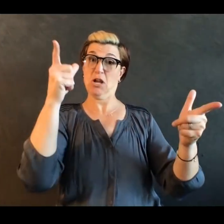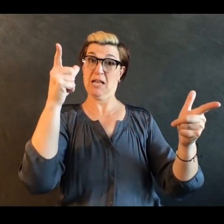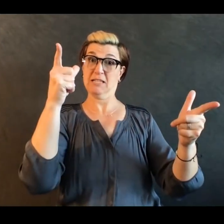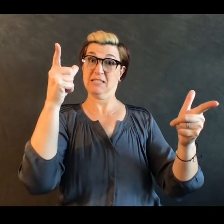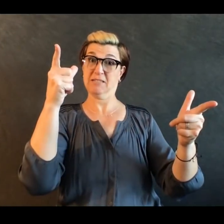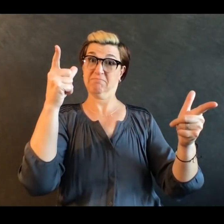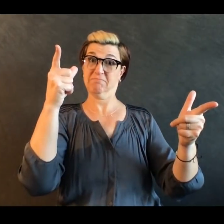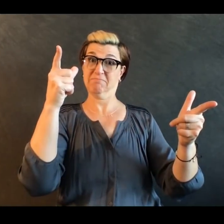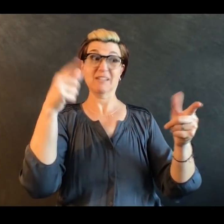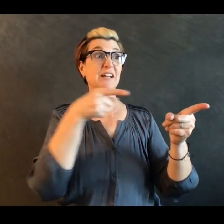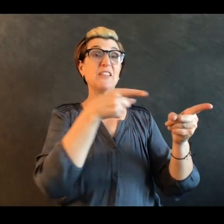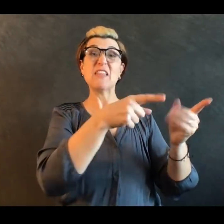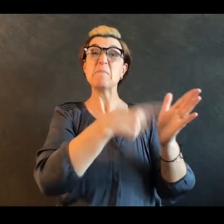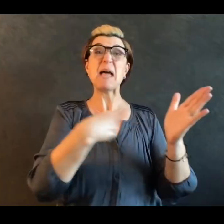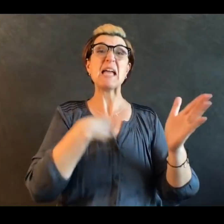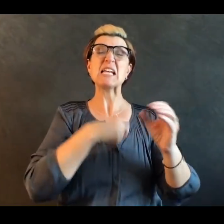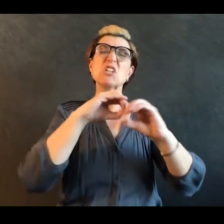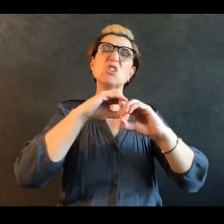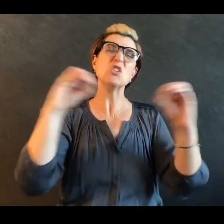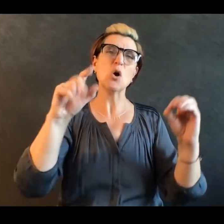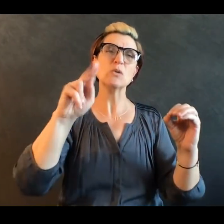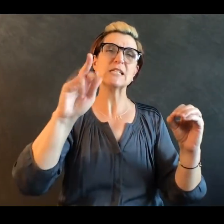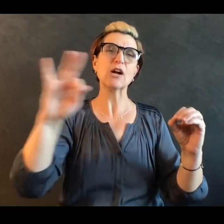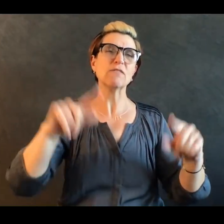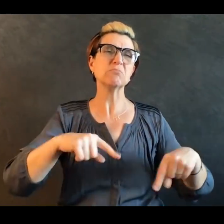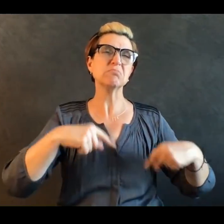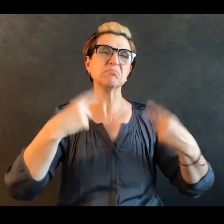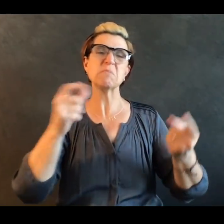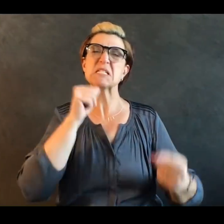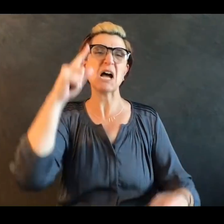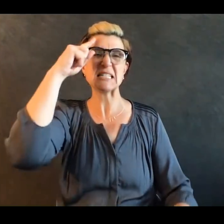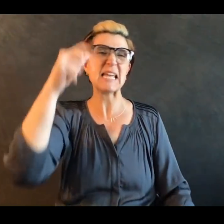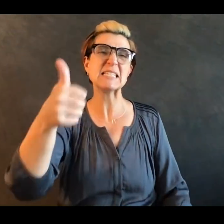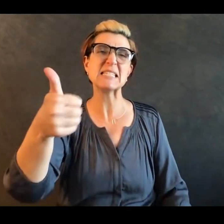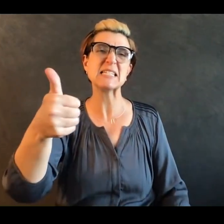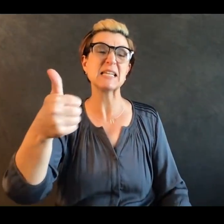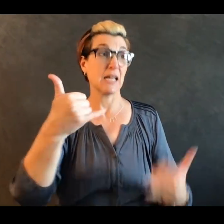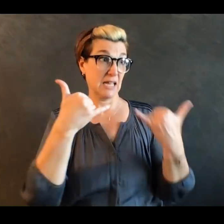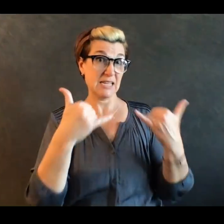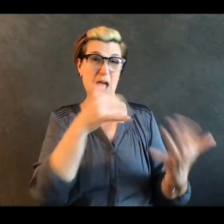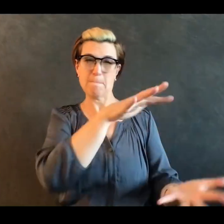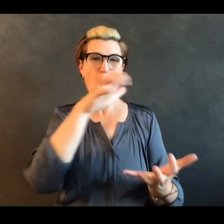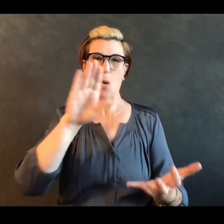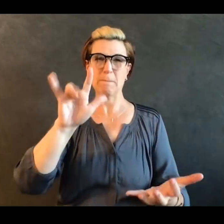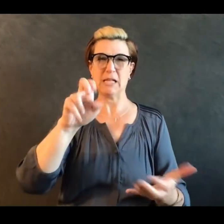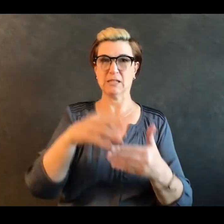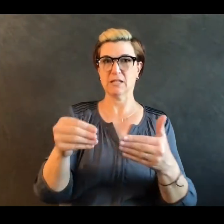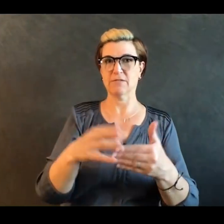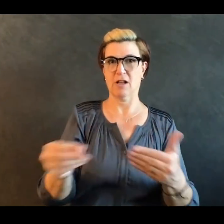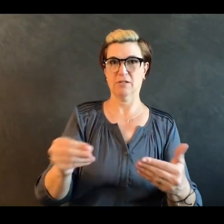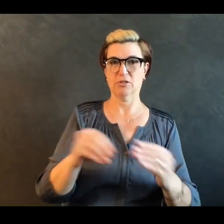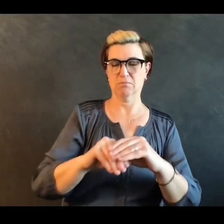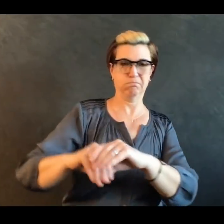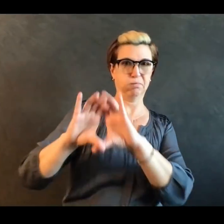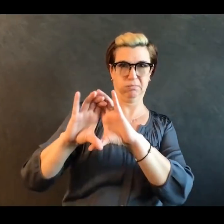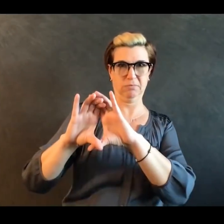paying us billions of dollars that we appreciate it so thank you very much on a greatjob breeze Mike please